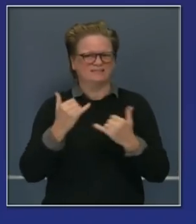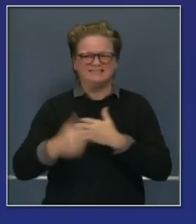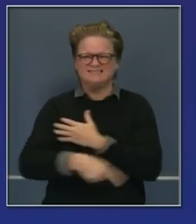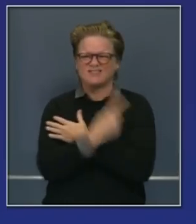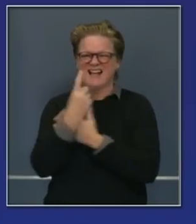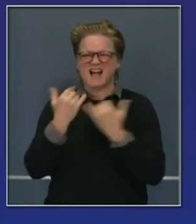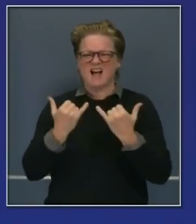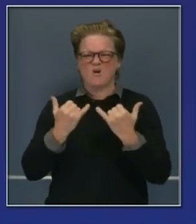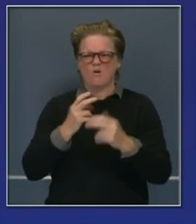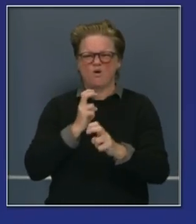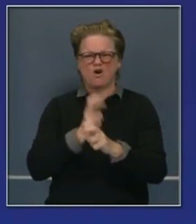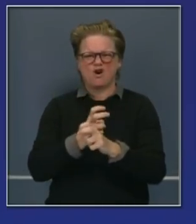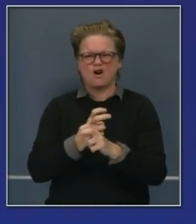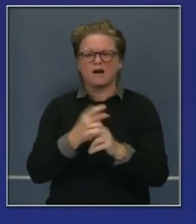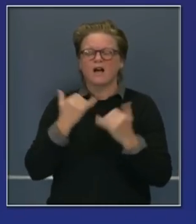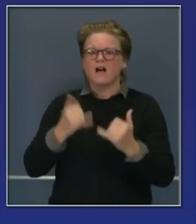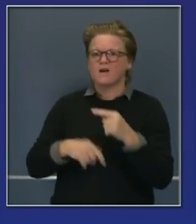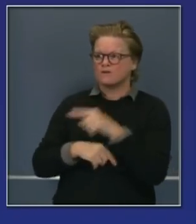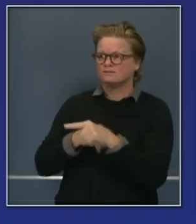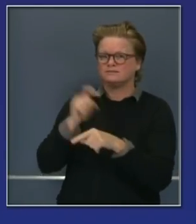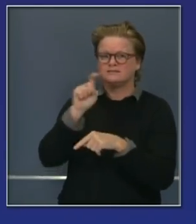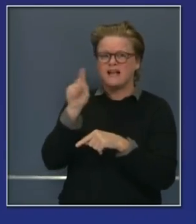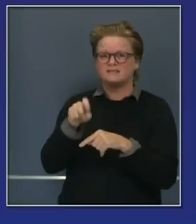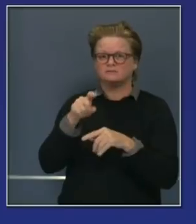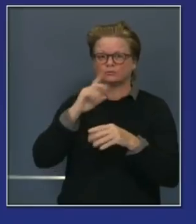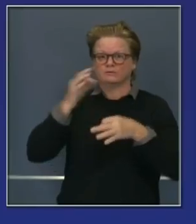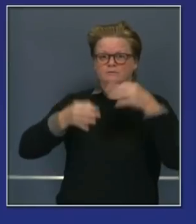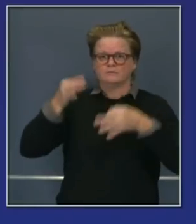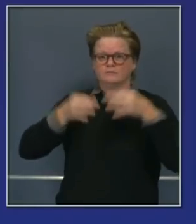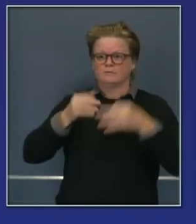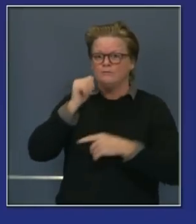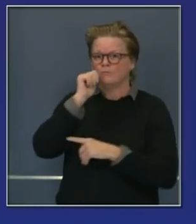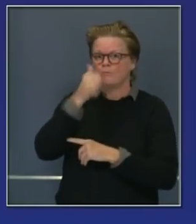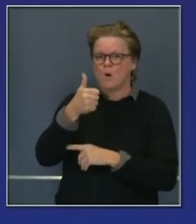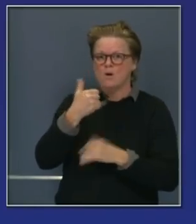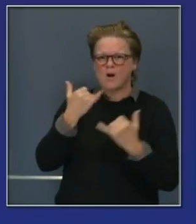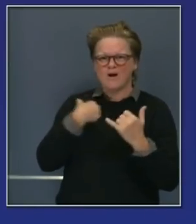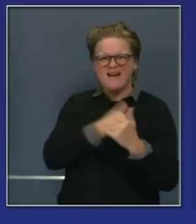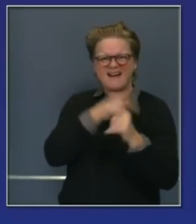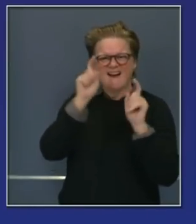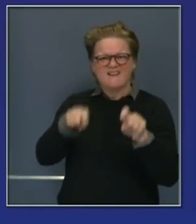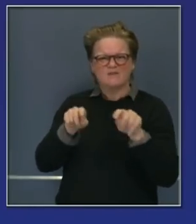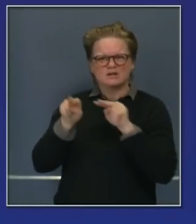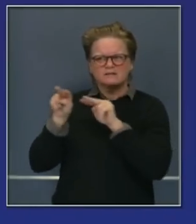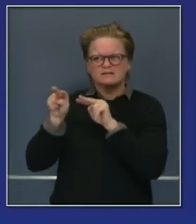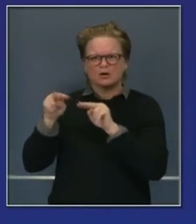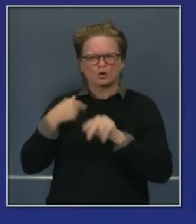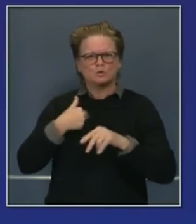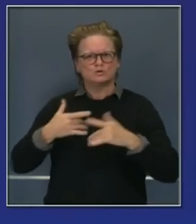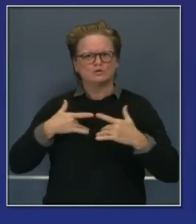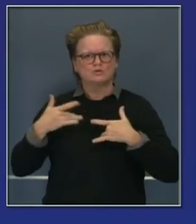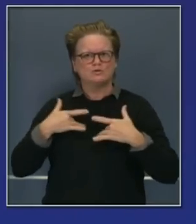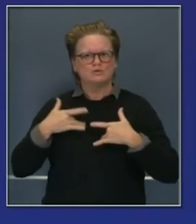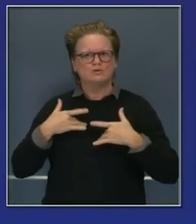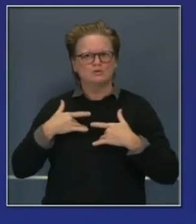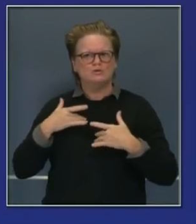THESE ARE EXTRAORDINARY TIMES. TOMORROW IS ORAL ARGUMENTS ARE